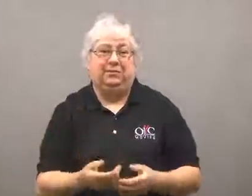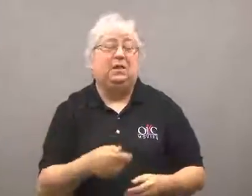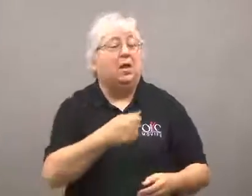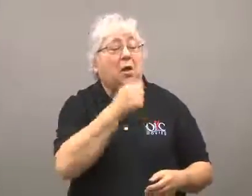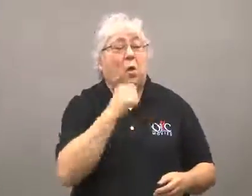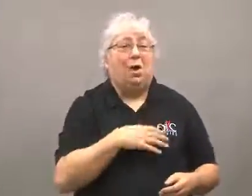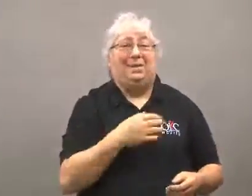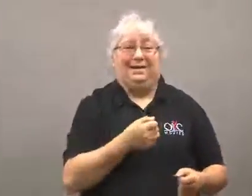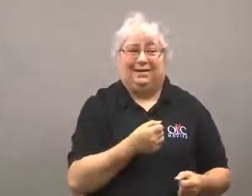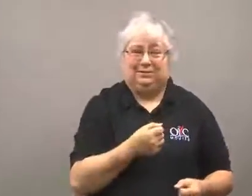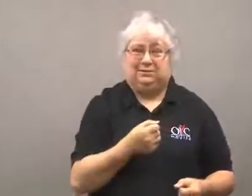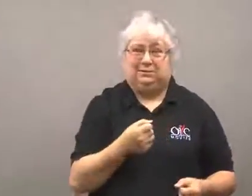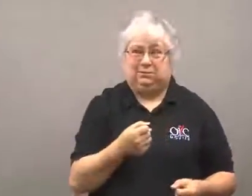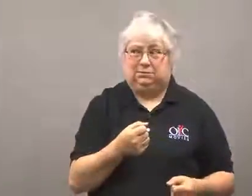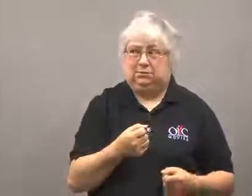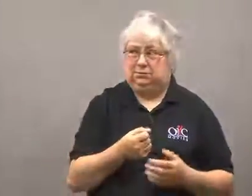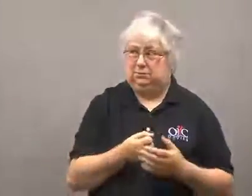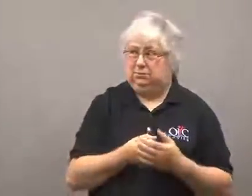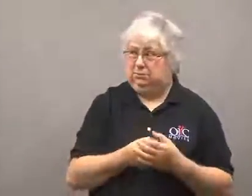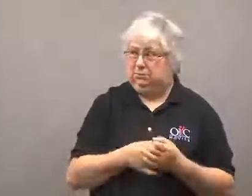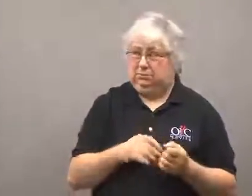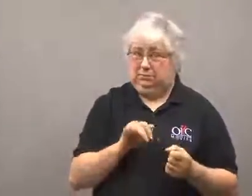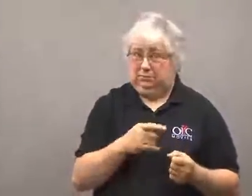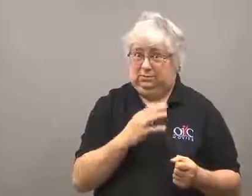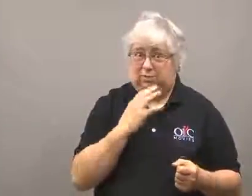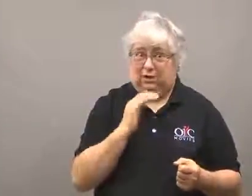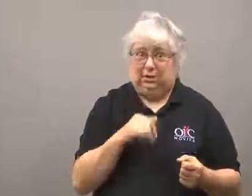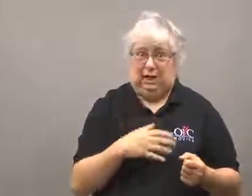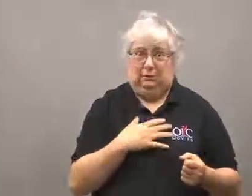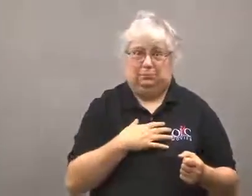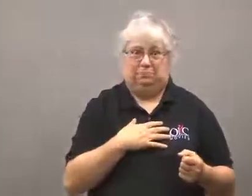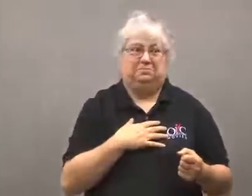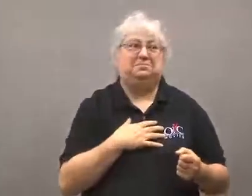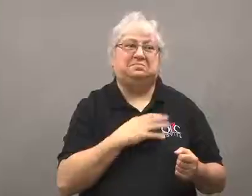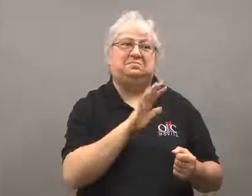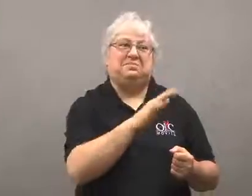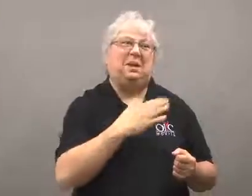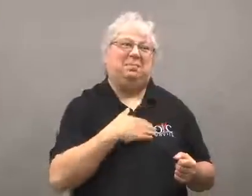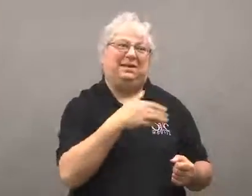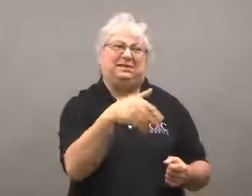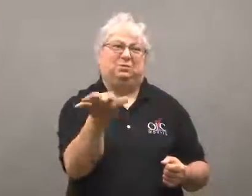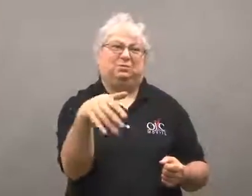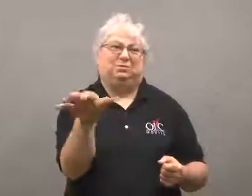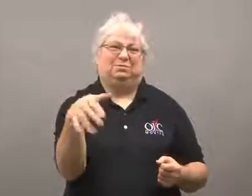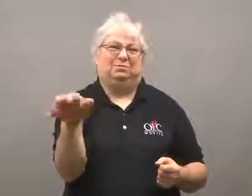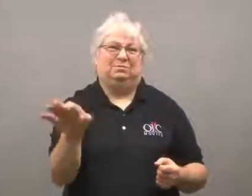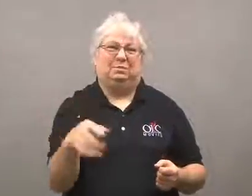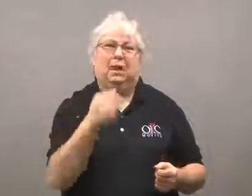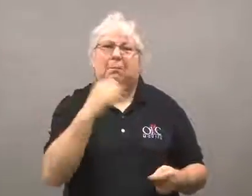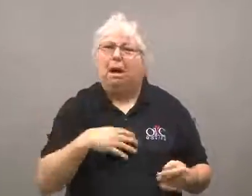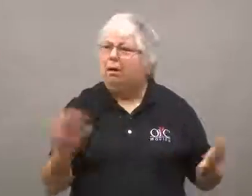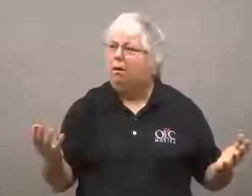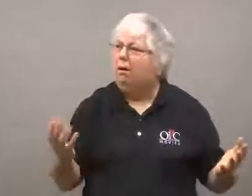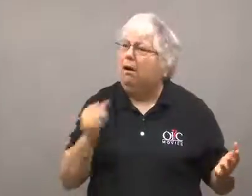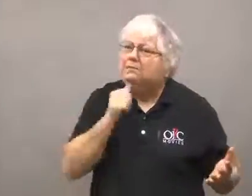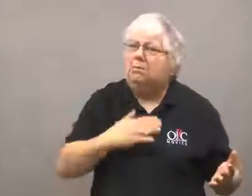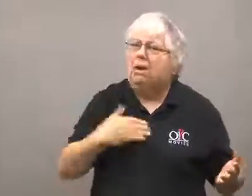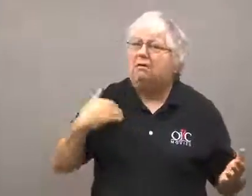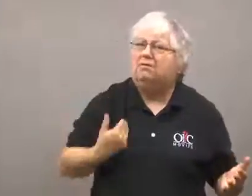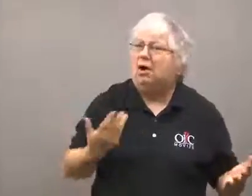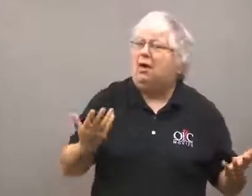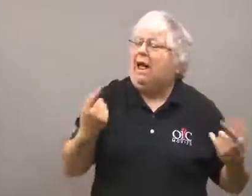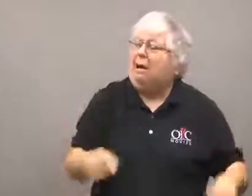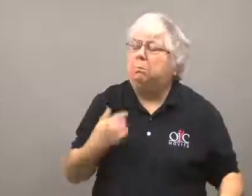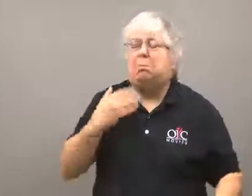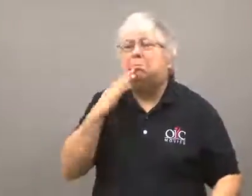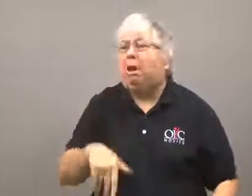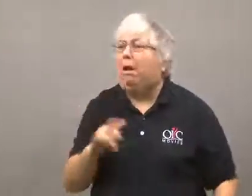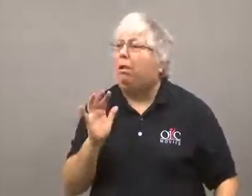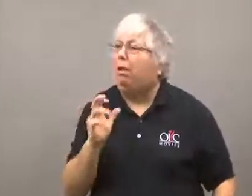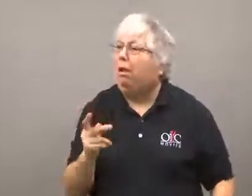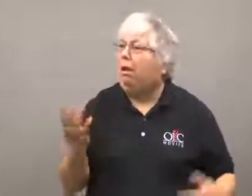The host was stunned, and asked him to leave the show.